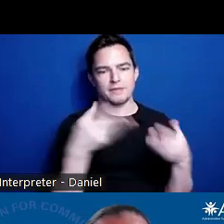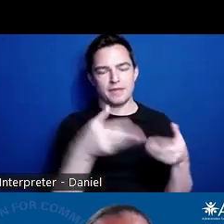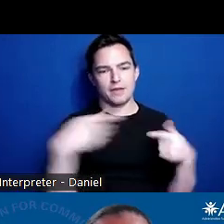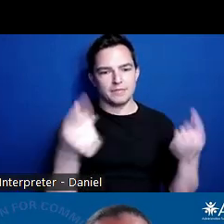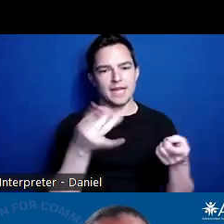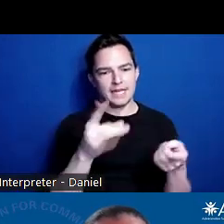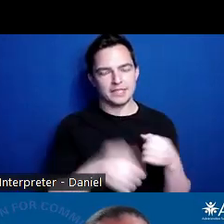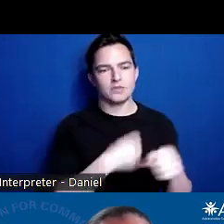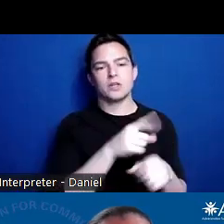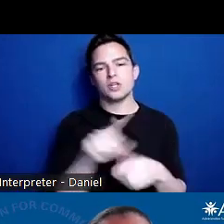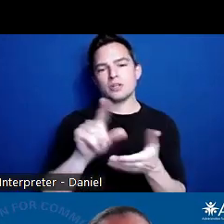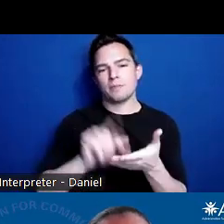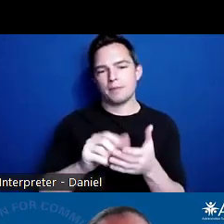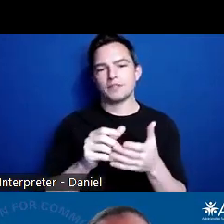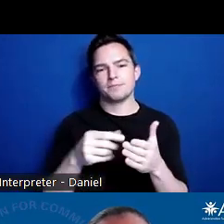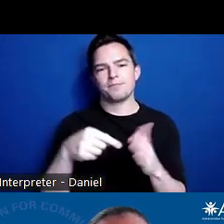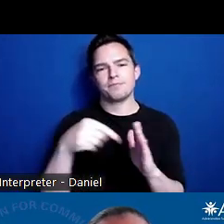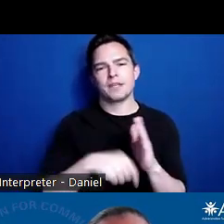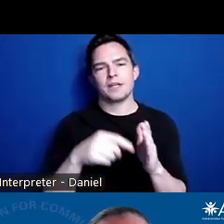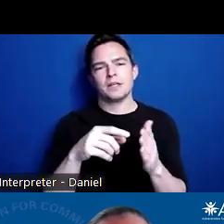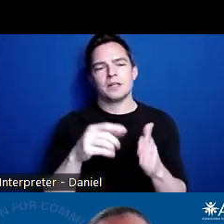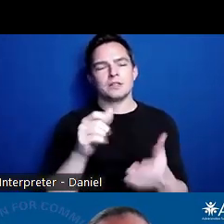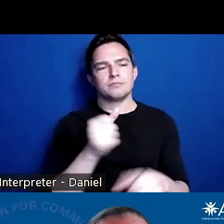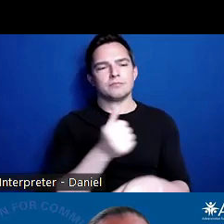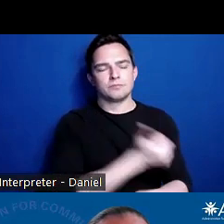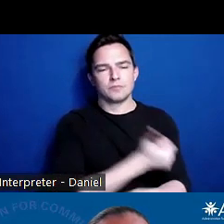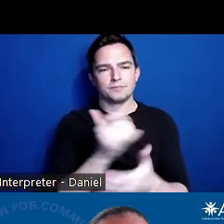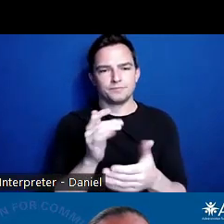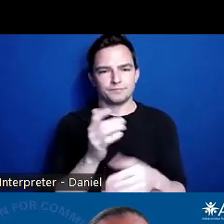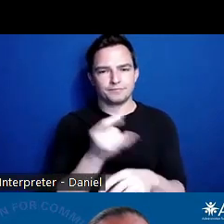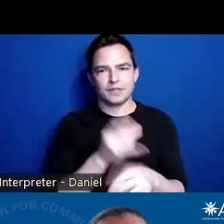published extensively in the areas of substance abuse assessment and treatment, multicultural